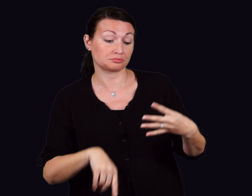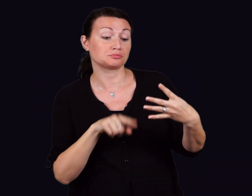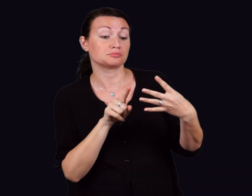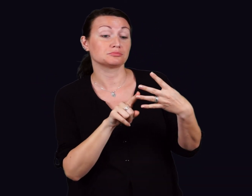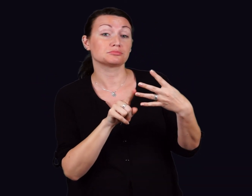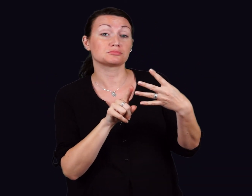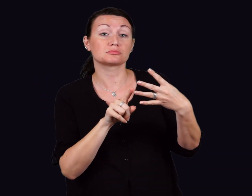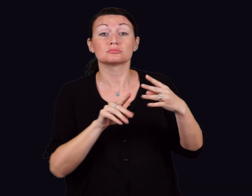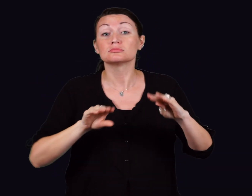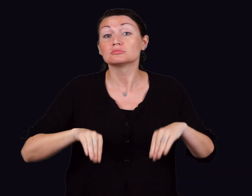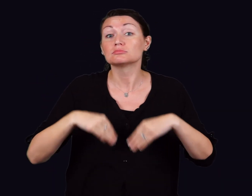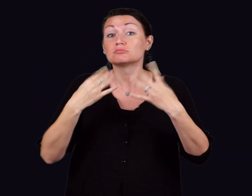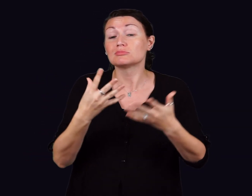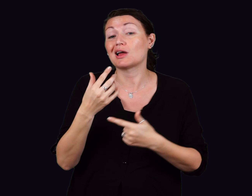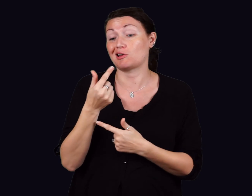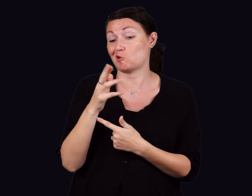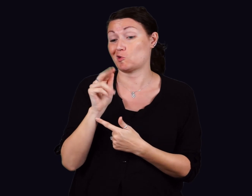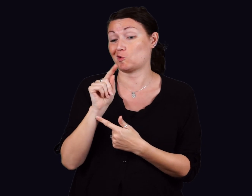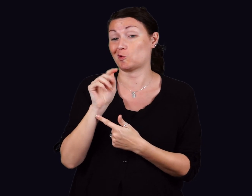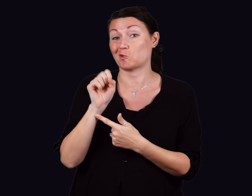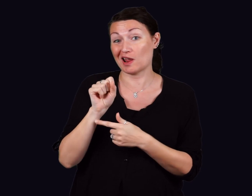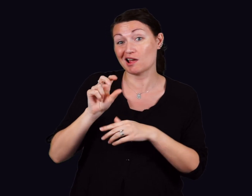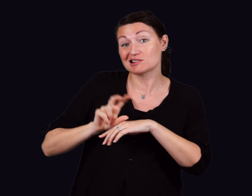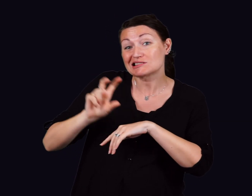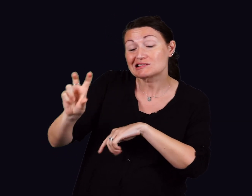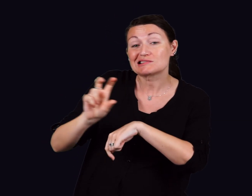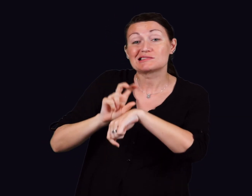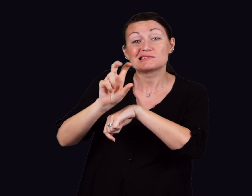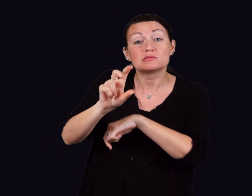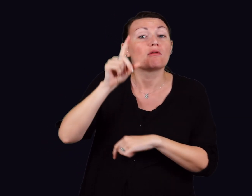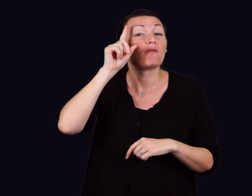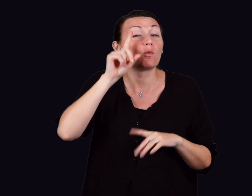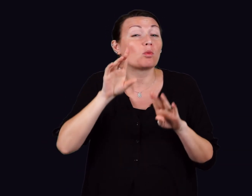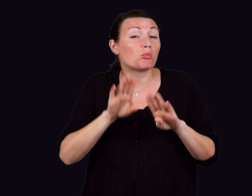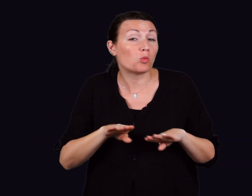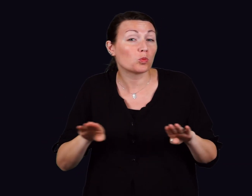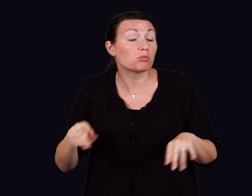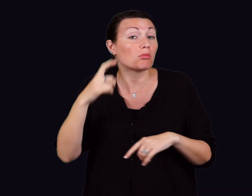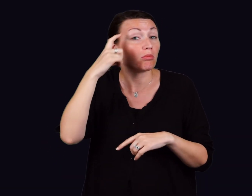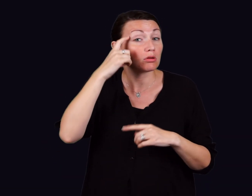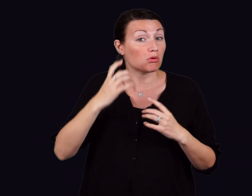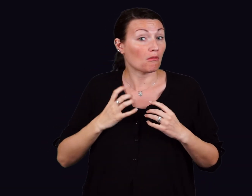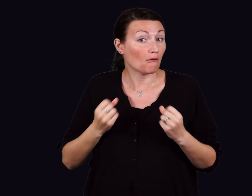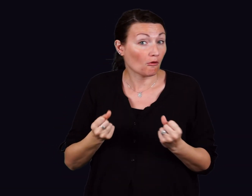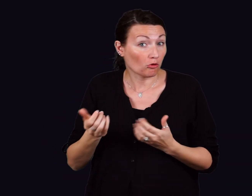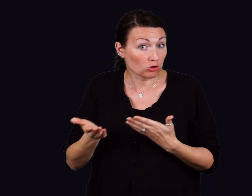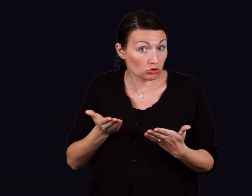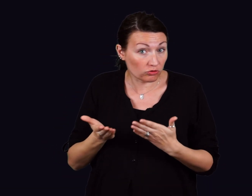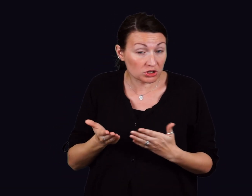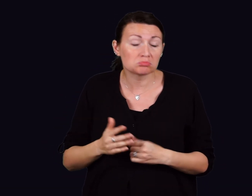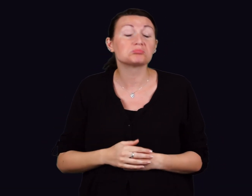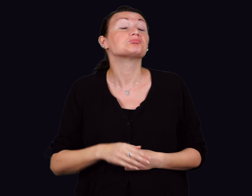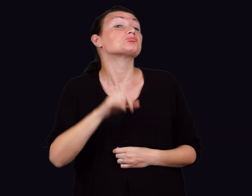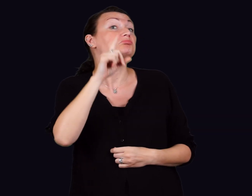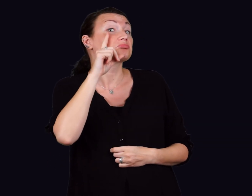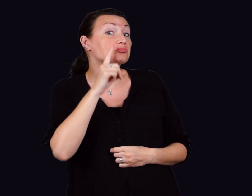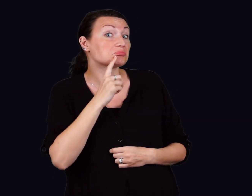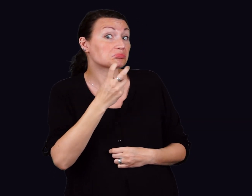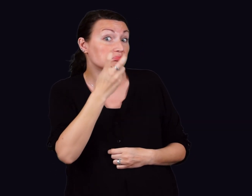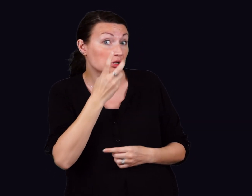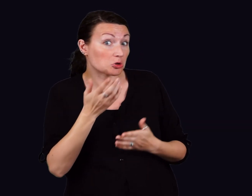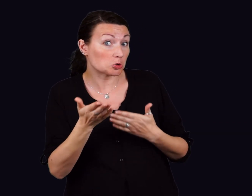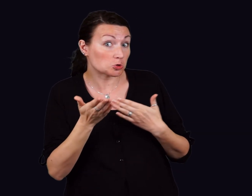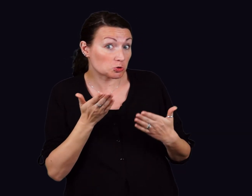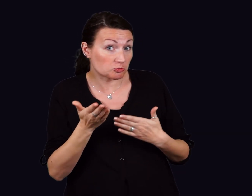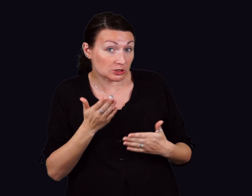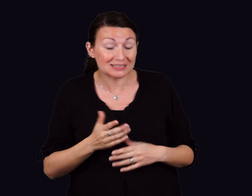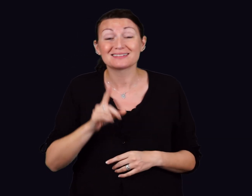*grants for Children’s mental health services, DeafBlind services,